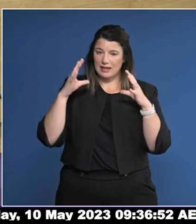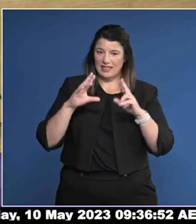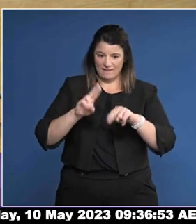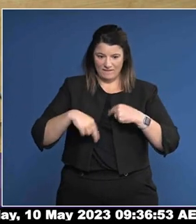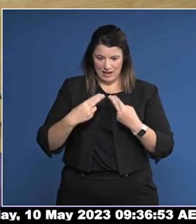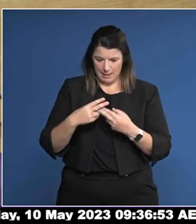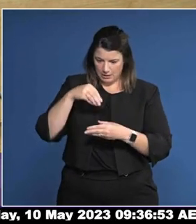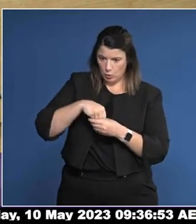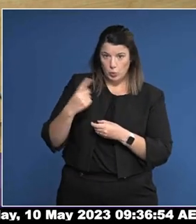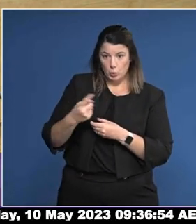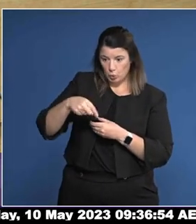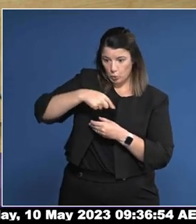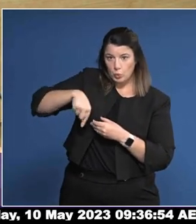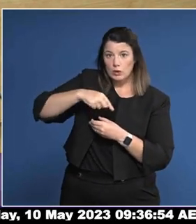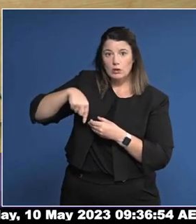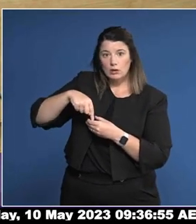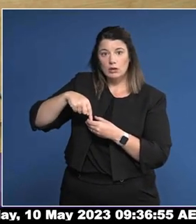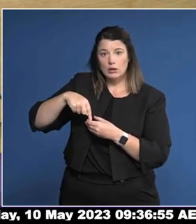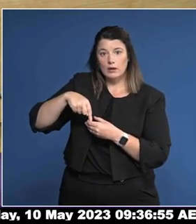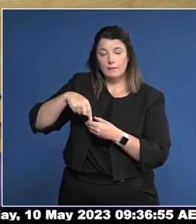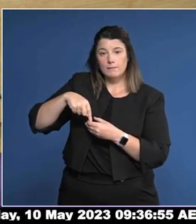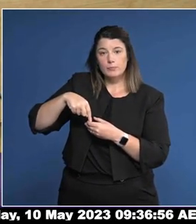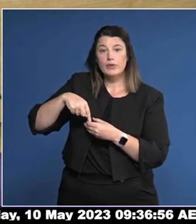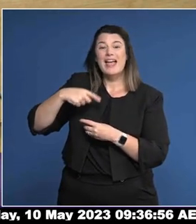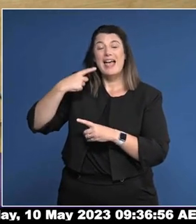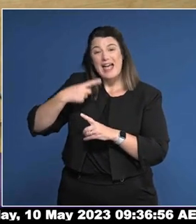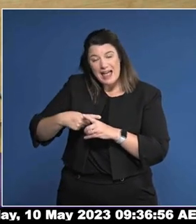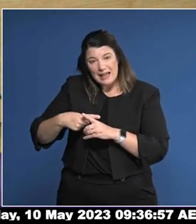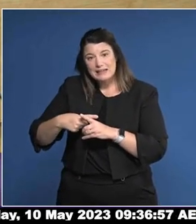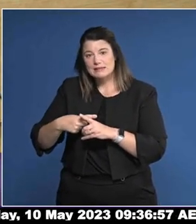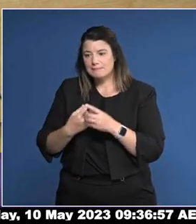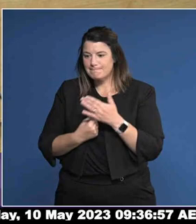Mm-hmm. MS EASTMAN: And particularly the issues around how parents